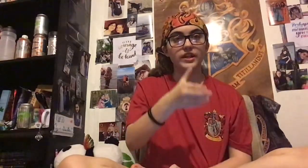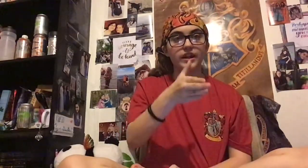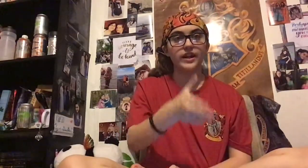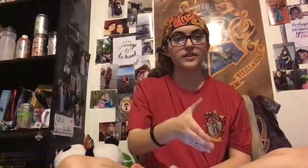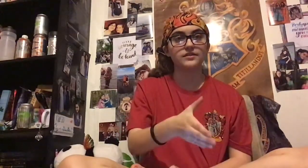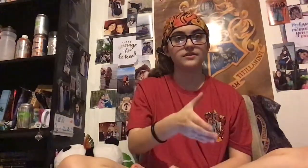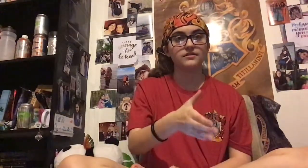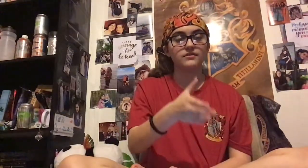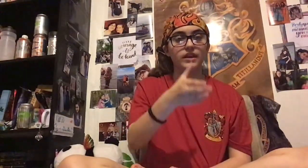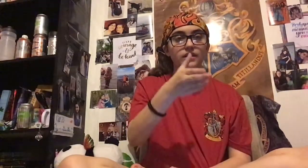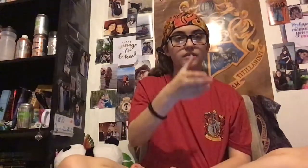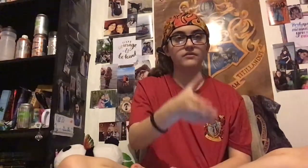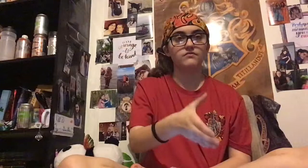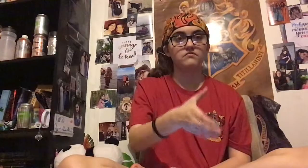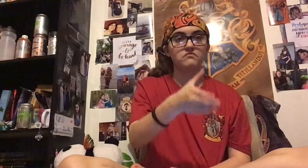hands, like